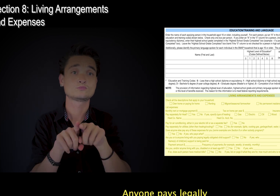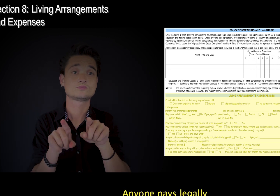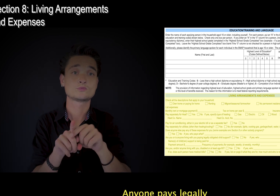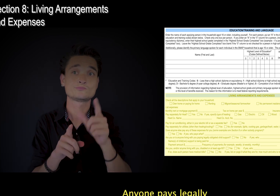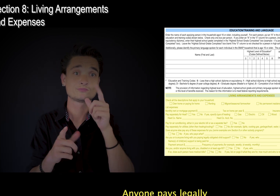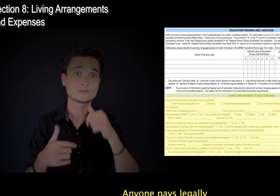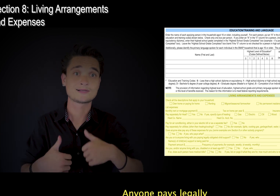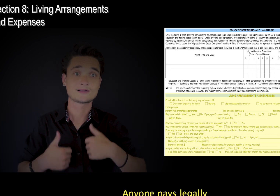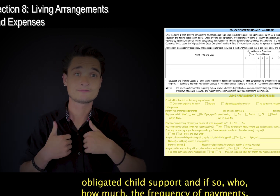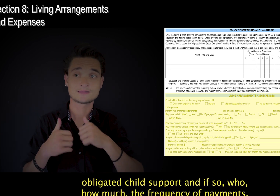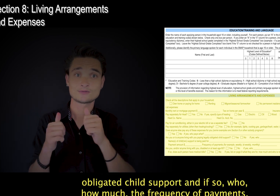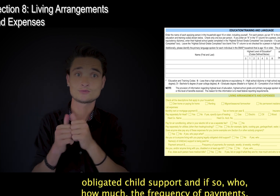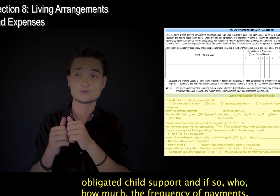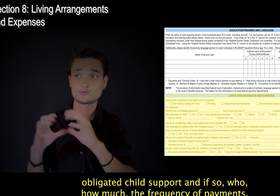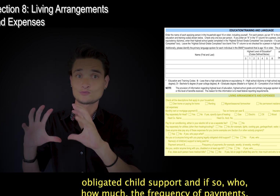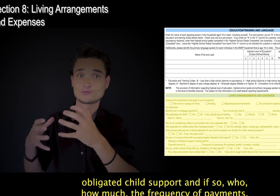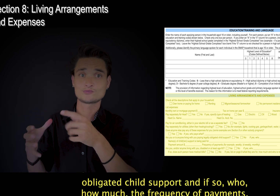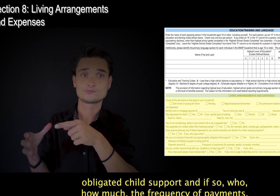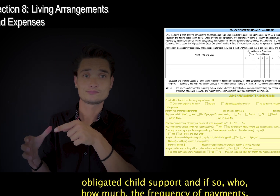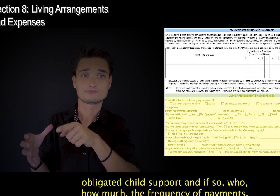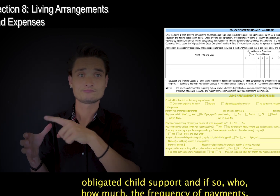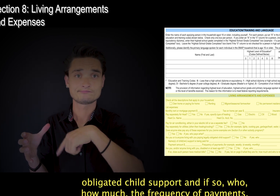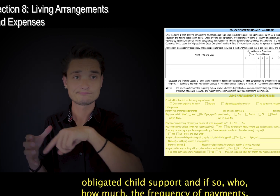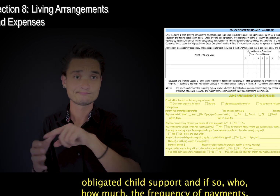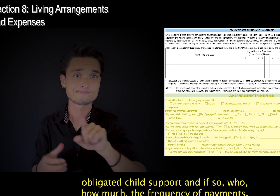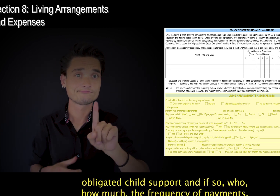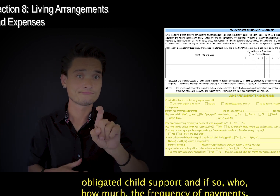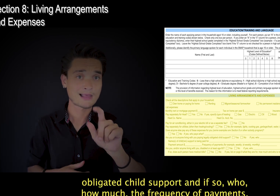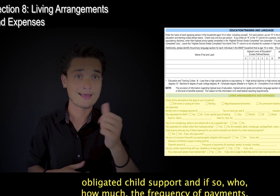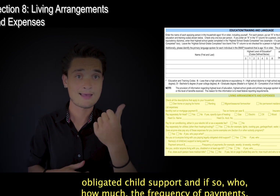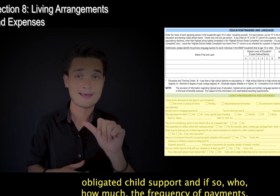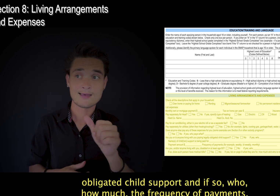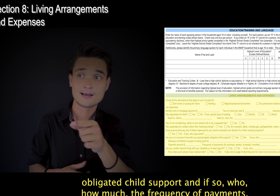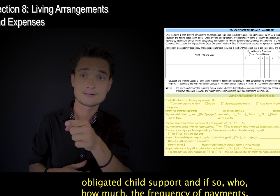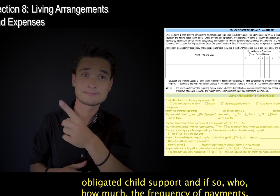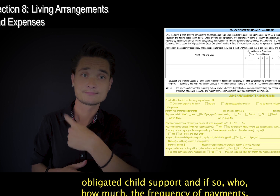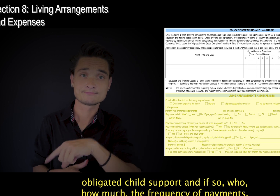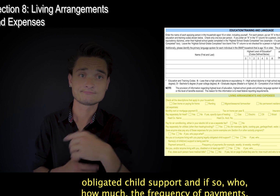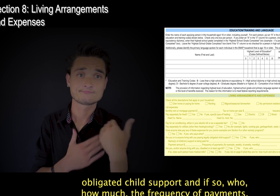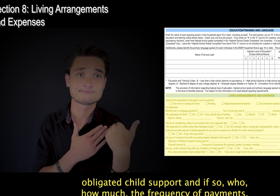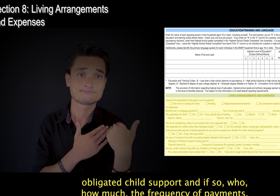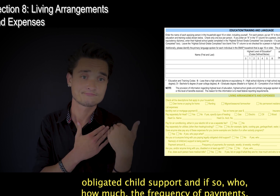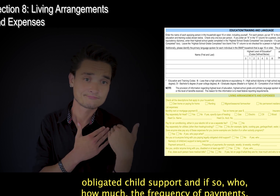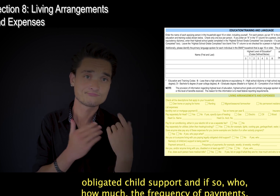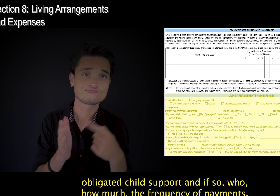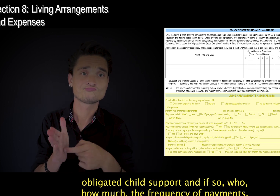Anyone pays legally obligated child support and if so, who, how much, the frequency of payments,